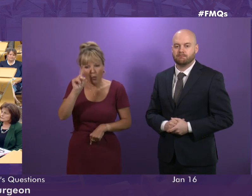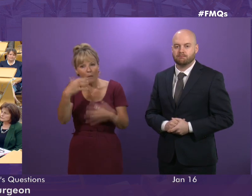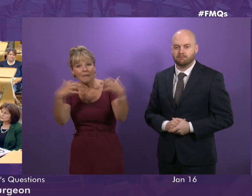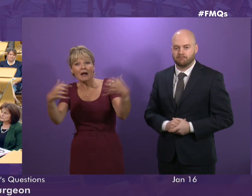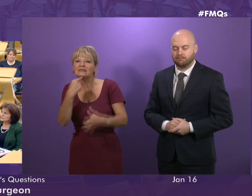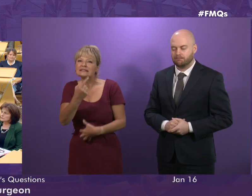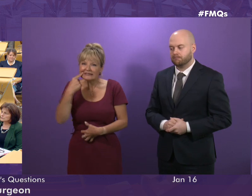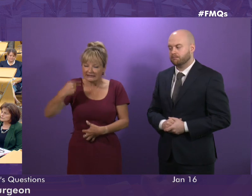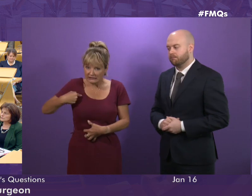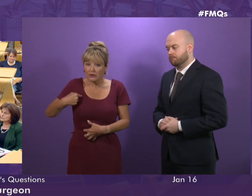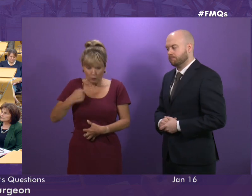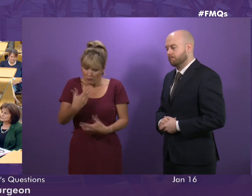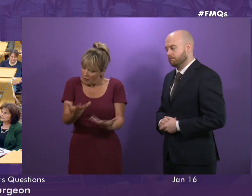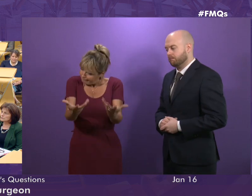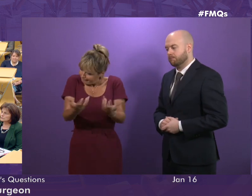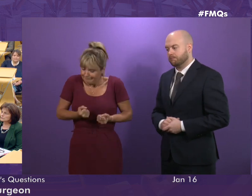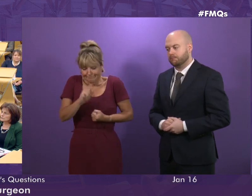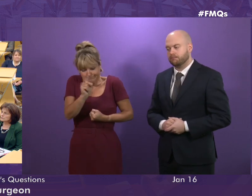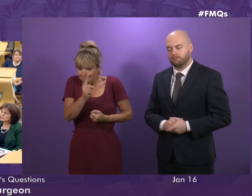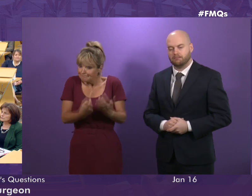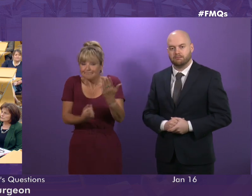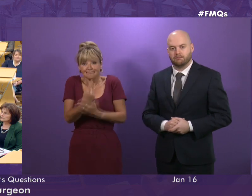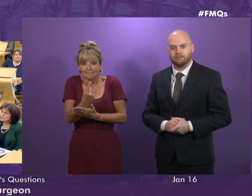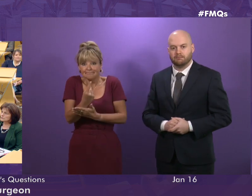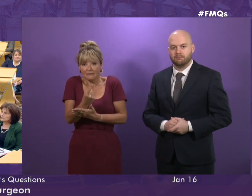we will advise on how we will take the matter forward.